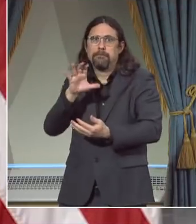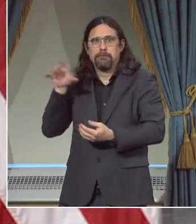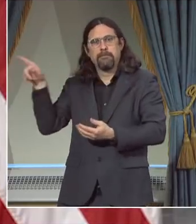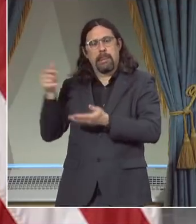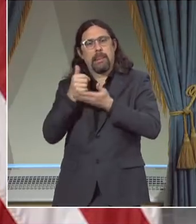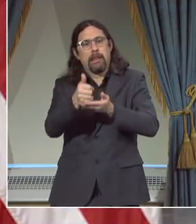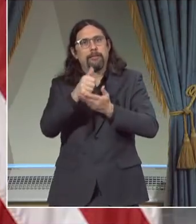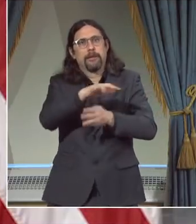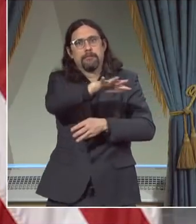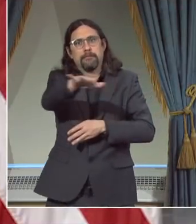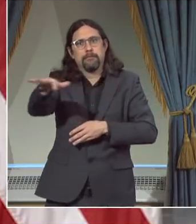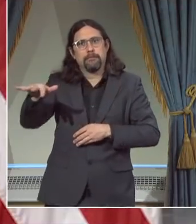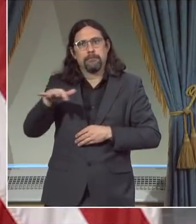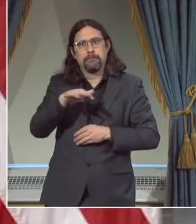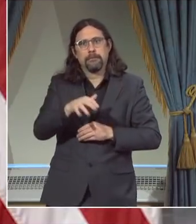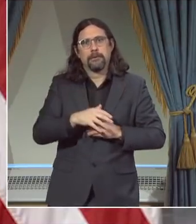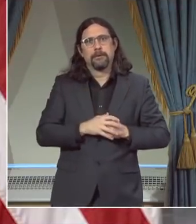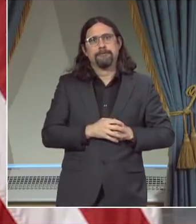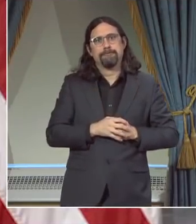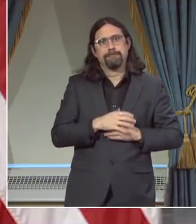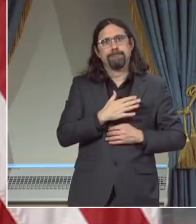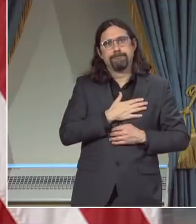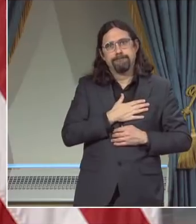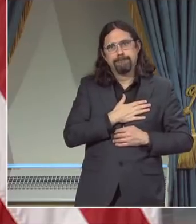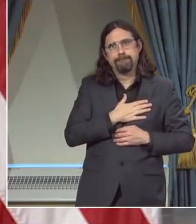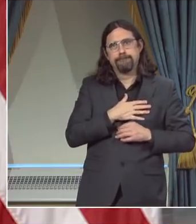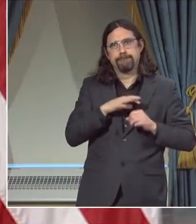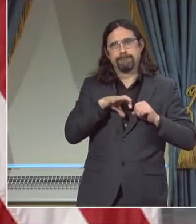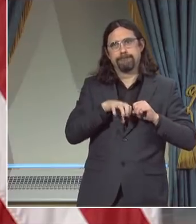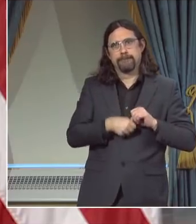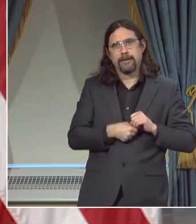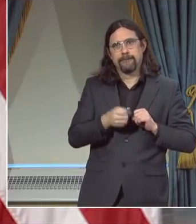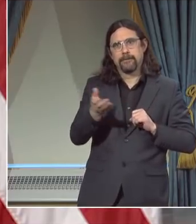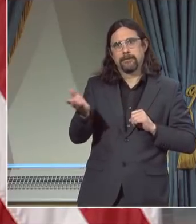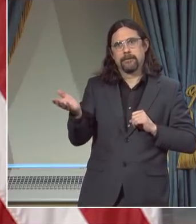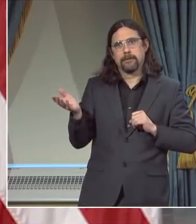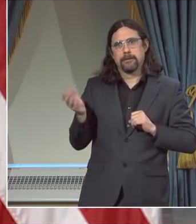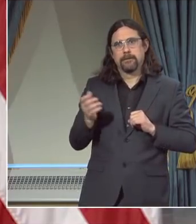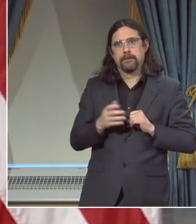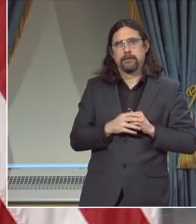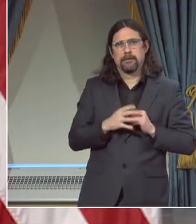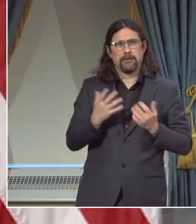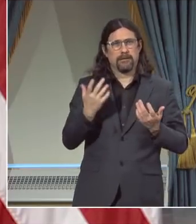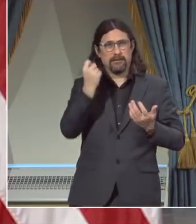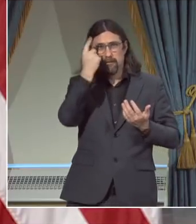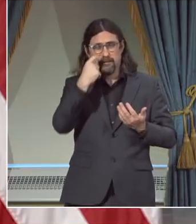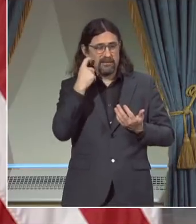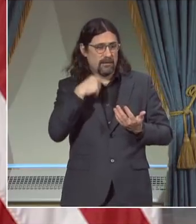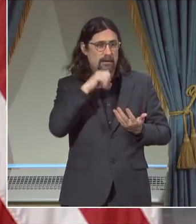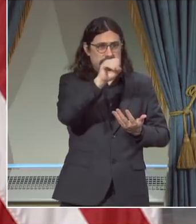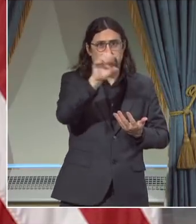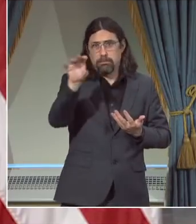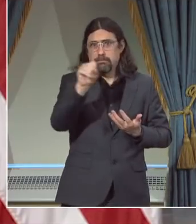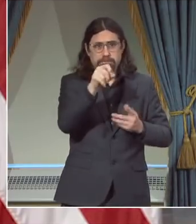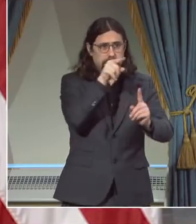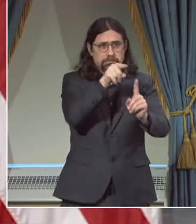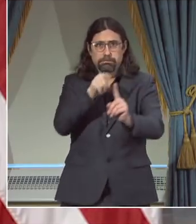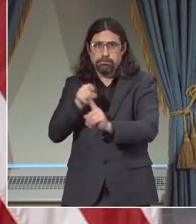WITH HIS FAMILY. THESERE A EXAMPLES -- AND IT'S JUST SO PAINFUL TO SAY